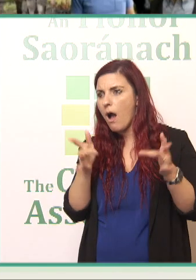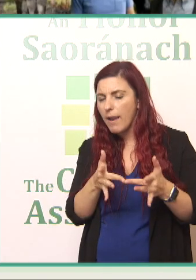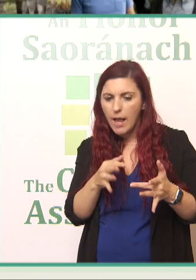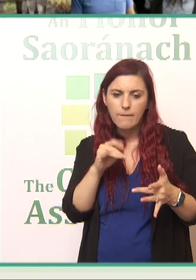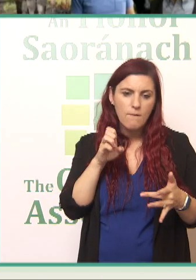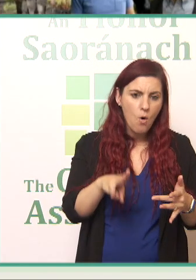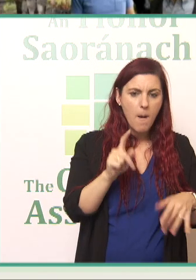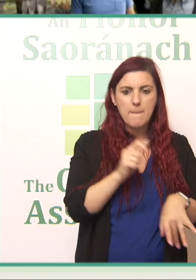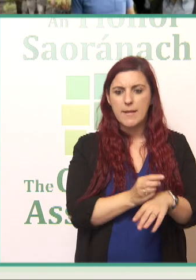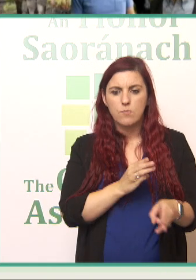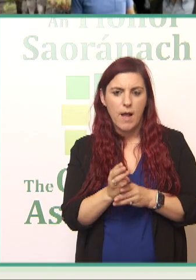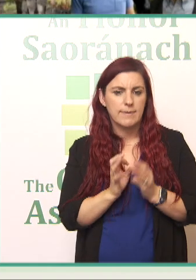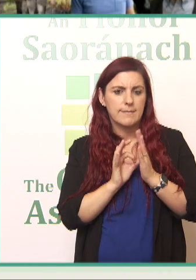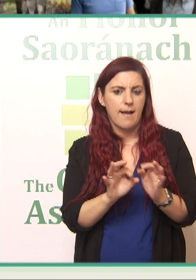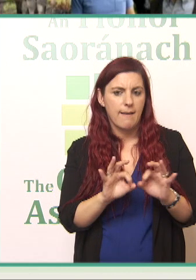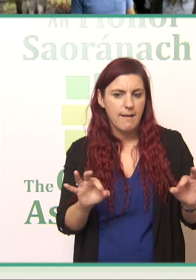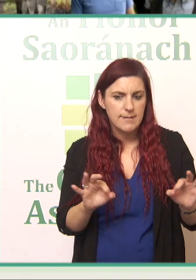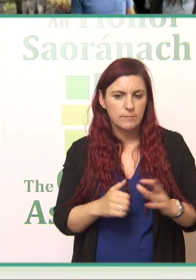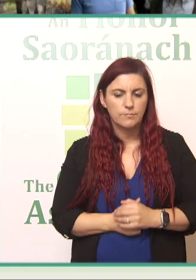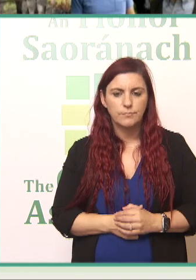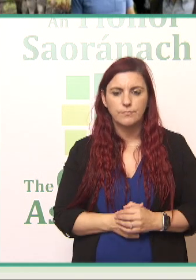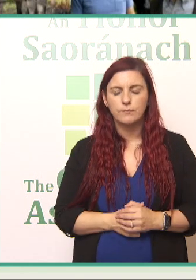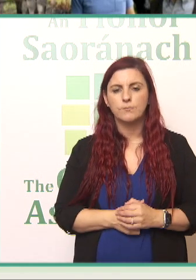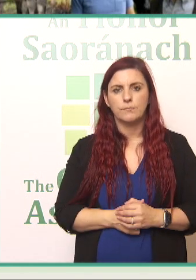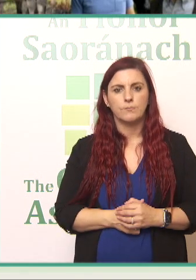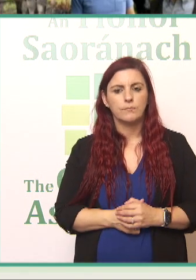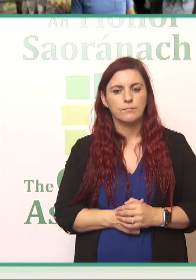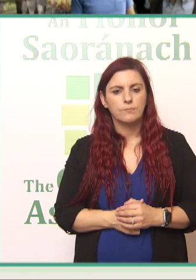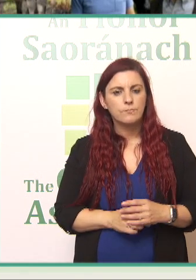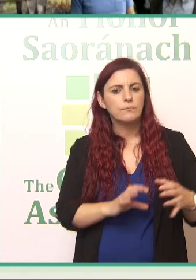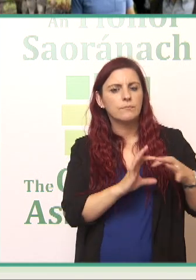guidelines speaking to the point early this morning about where do you get information I